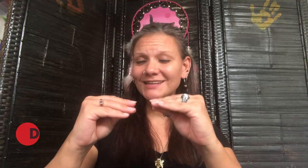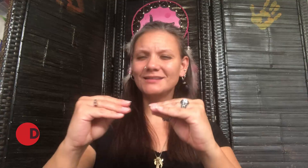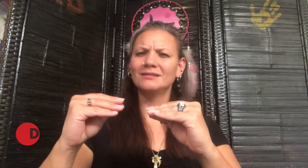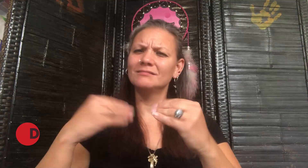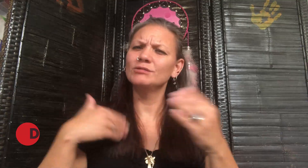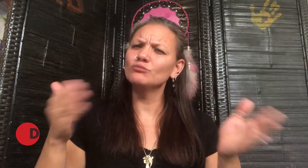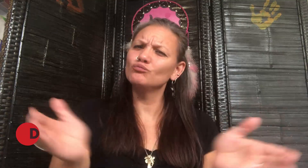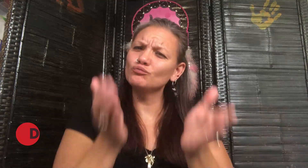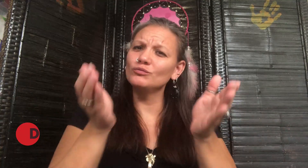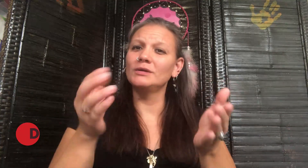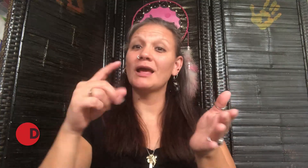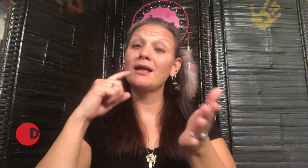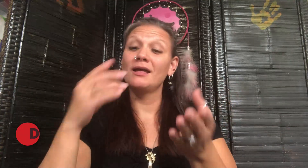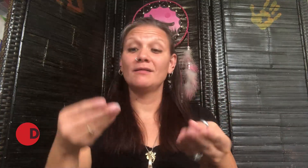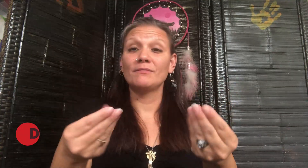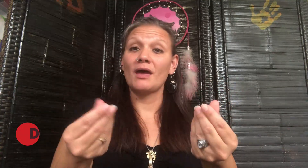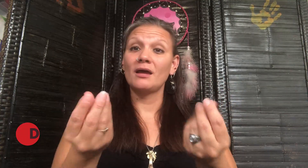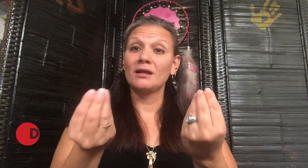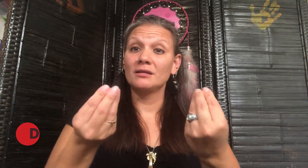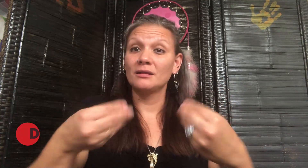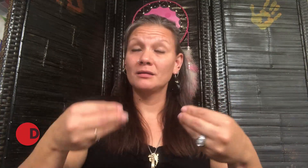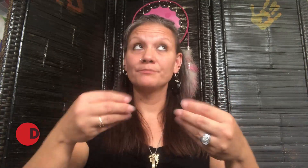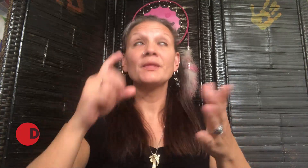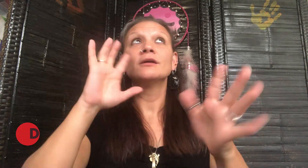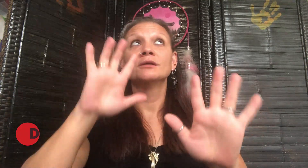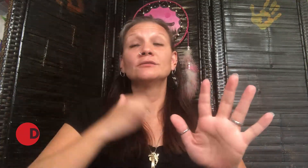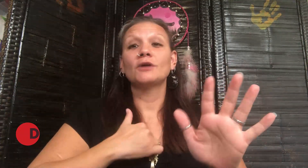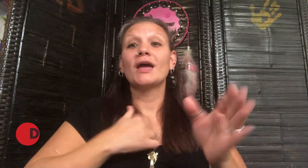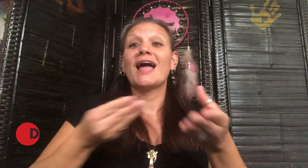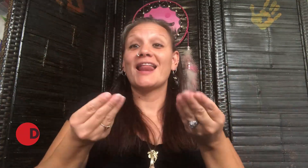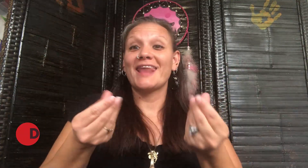During meetings, I encourage them to do indigenous acknowledgements,